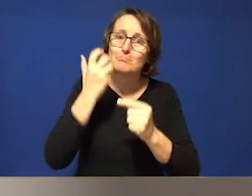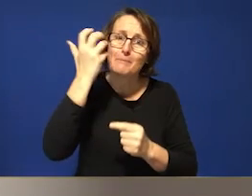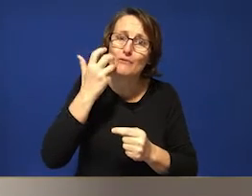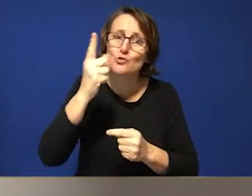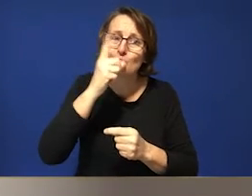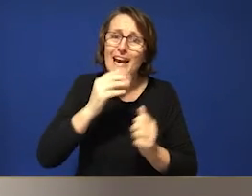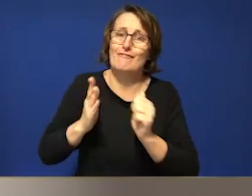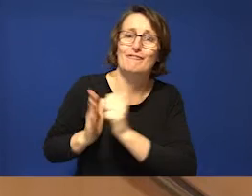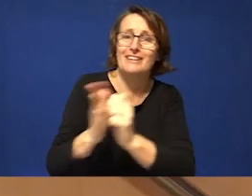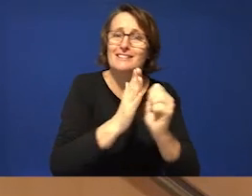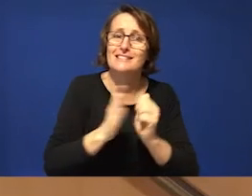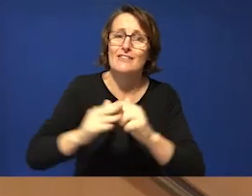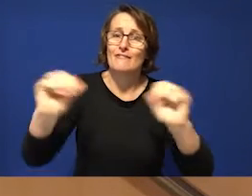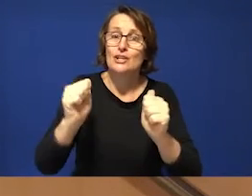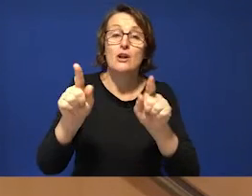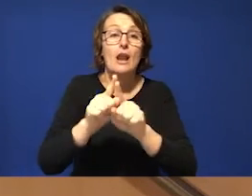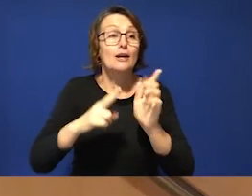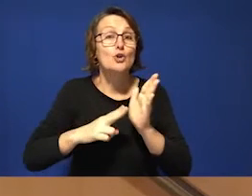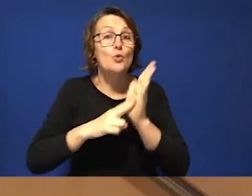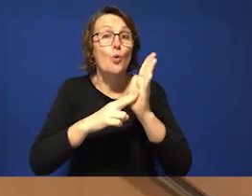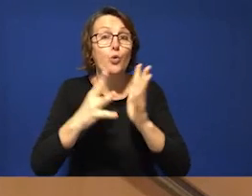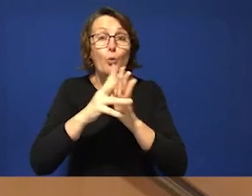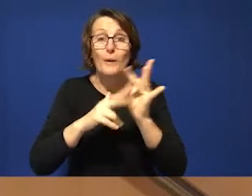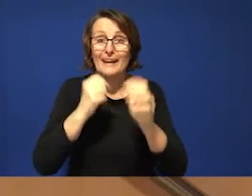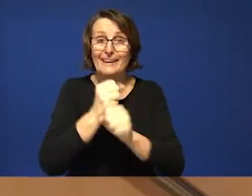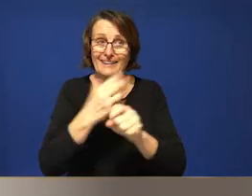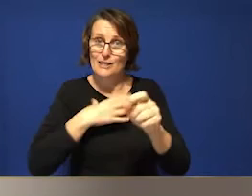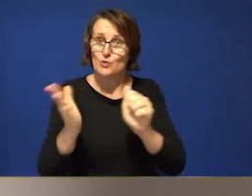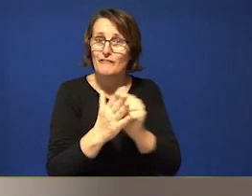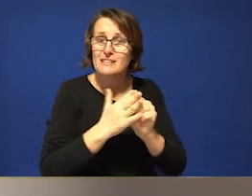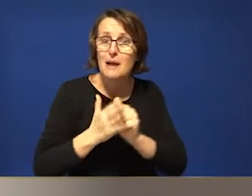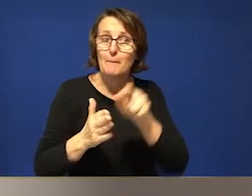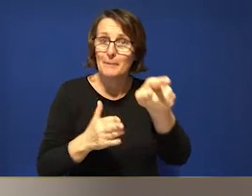more reasonably the North wing in particular and completing some of the things